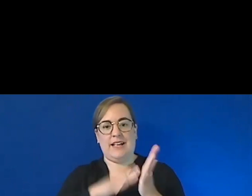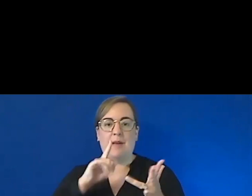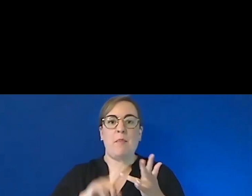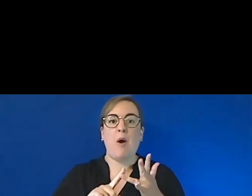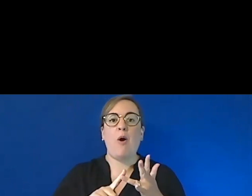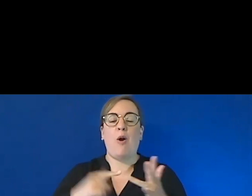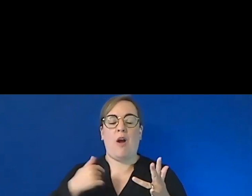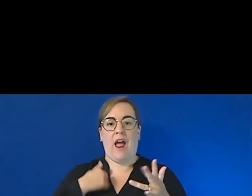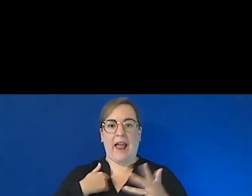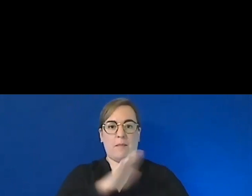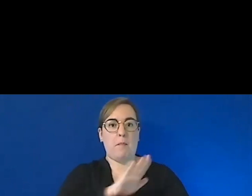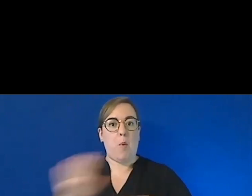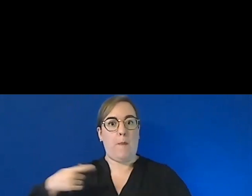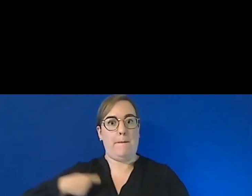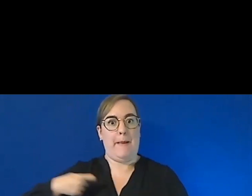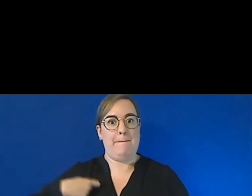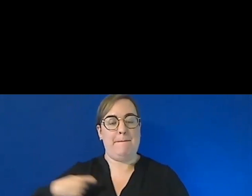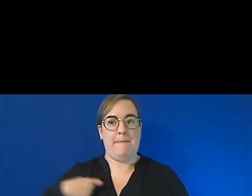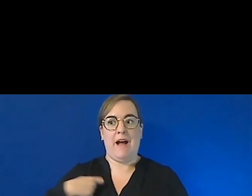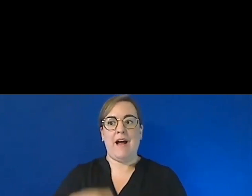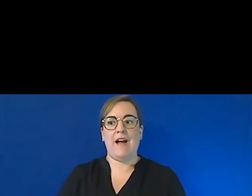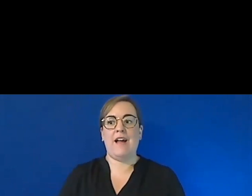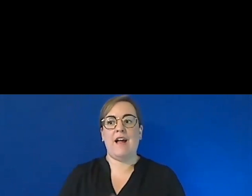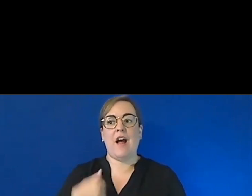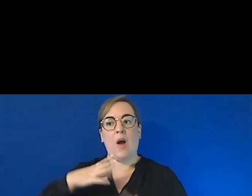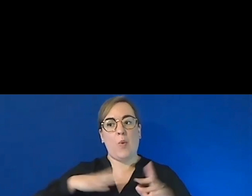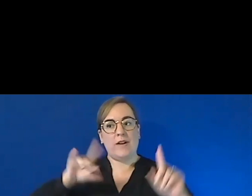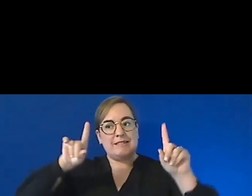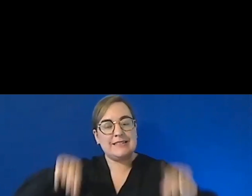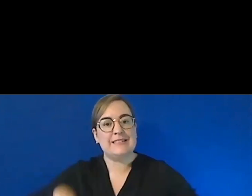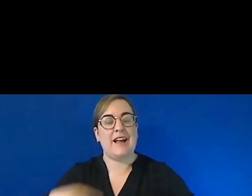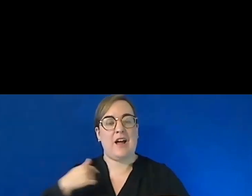board member. I want to begin by acknowledging the Traditional Owners of the Land which I’m on,